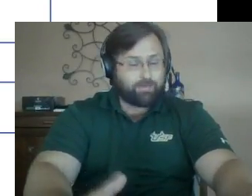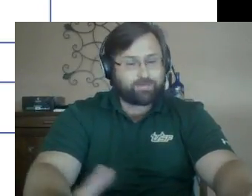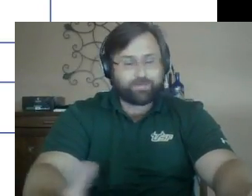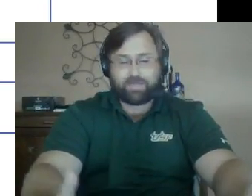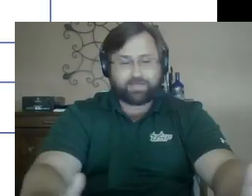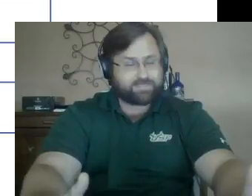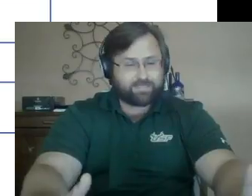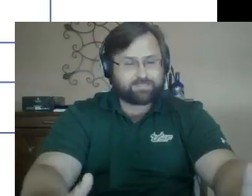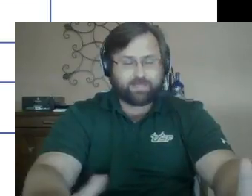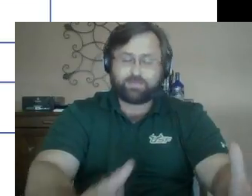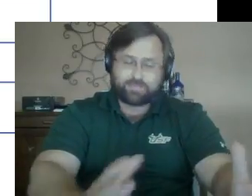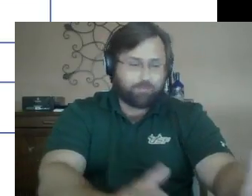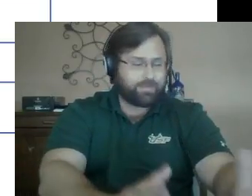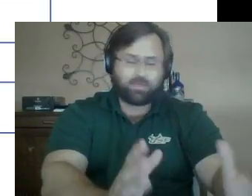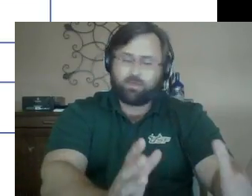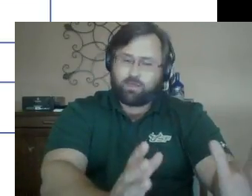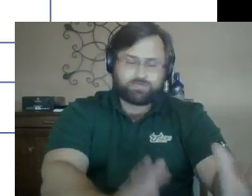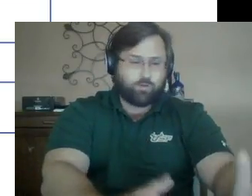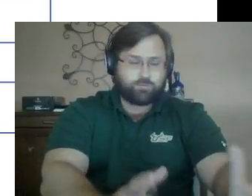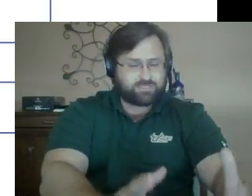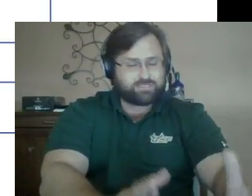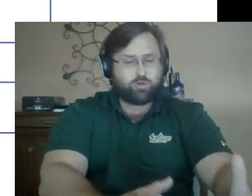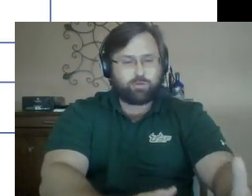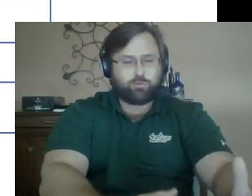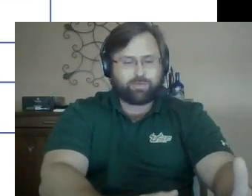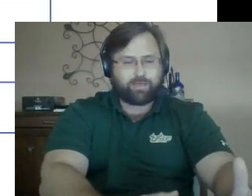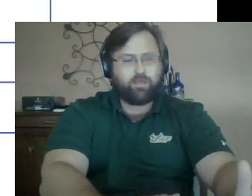topic at the beginning of the sentence then the topic is formed just as it normally would be